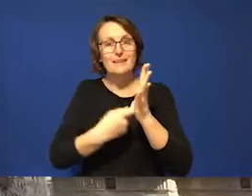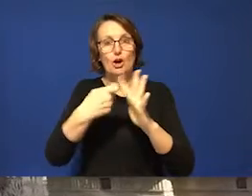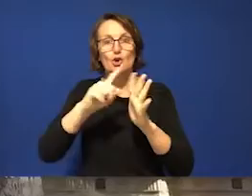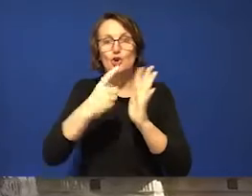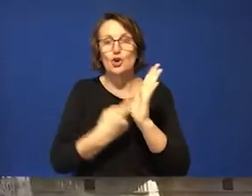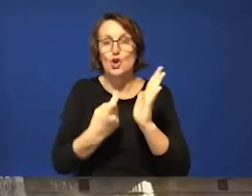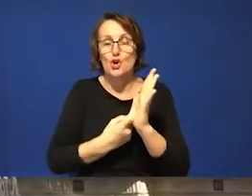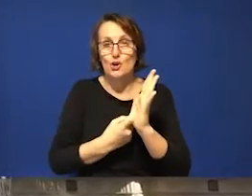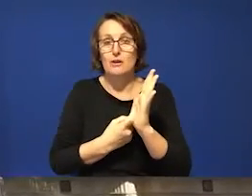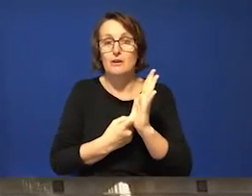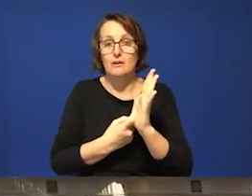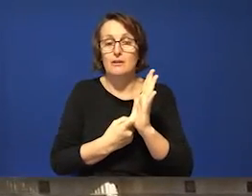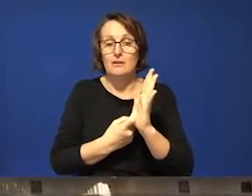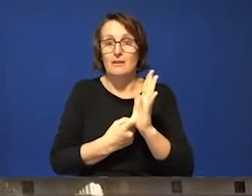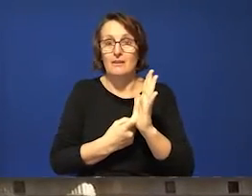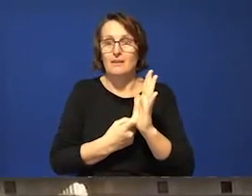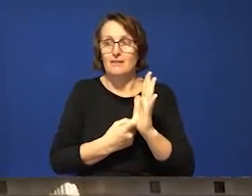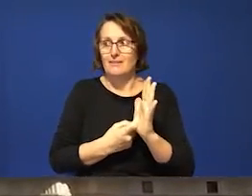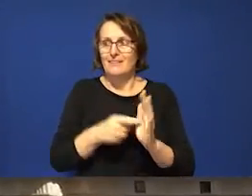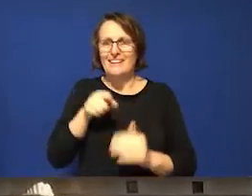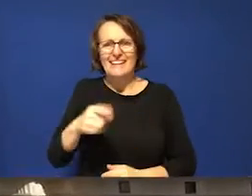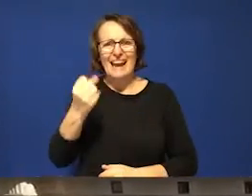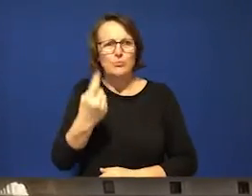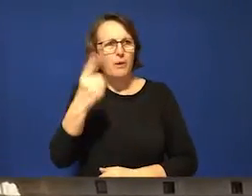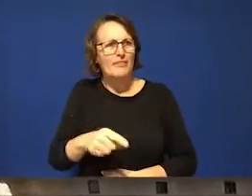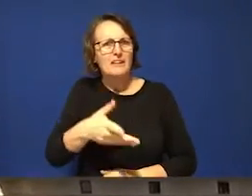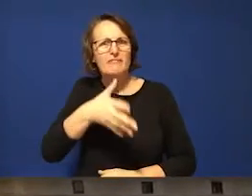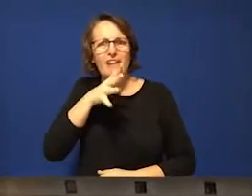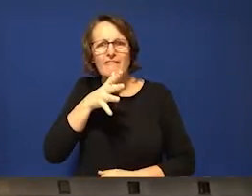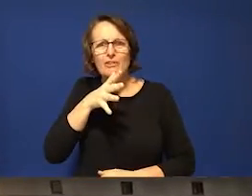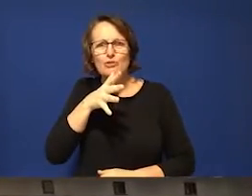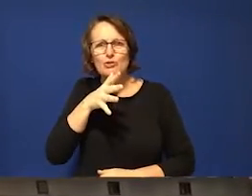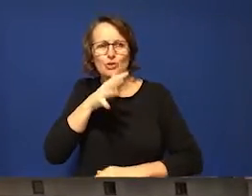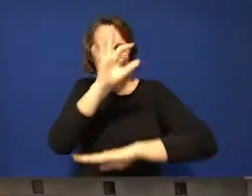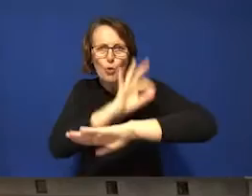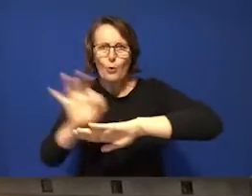1500 drawings approximately. Pretty much all hand drafted by Peter Kerr